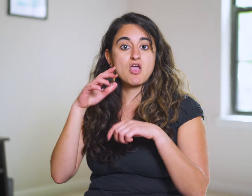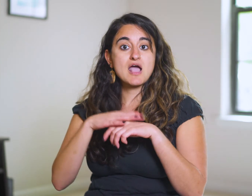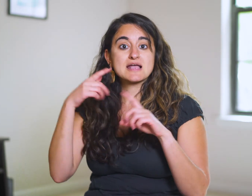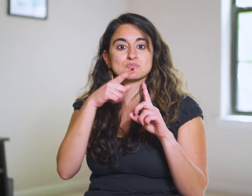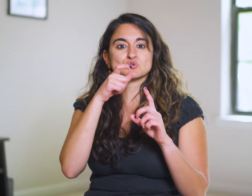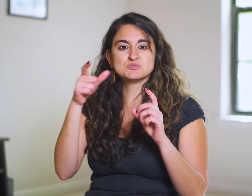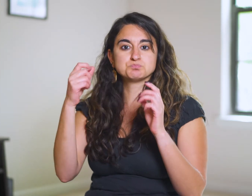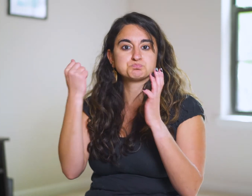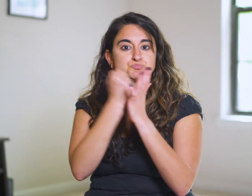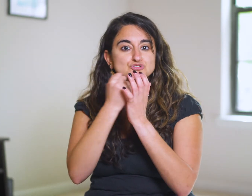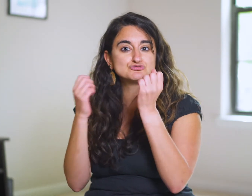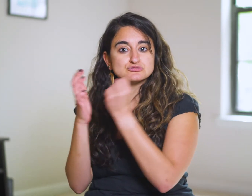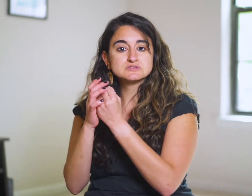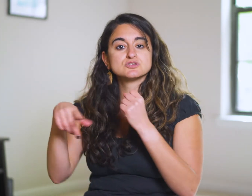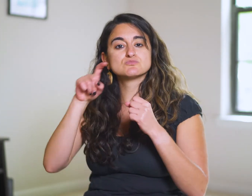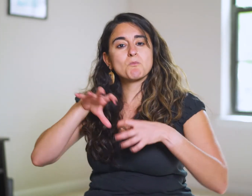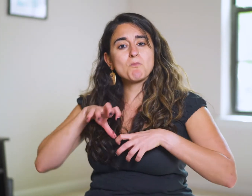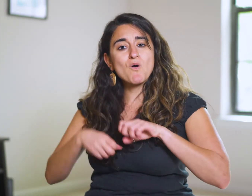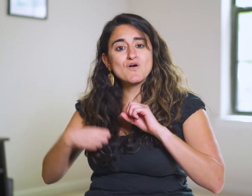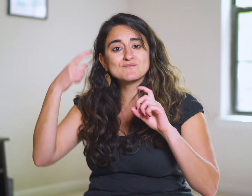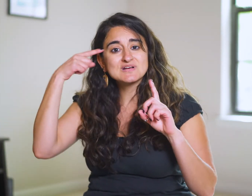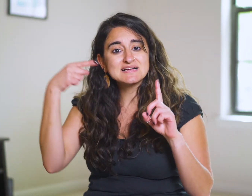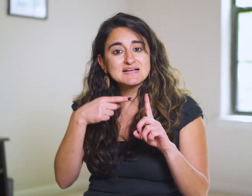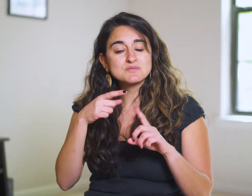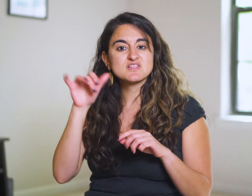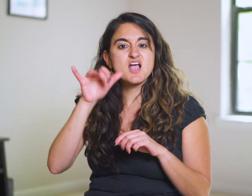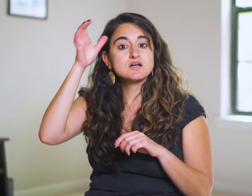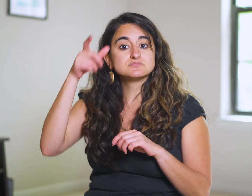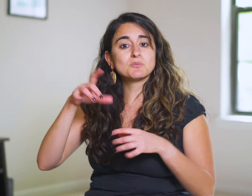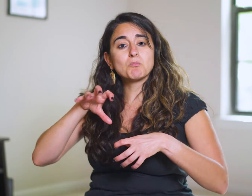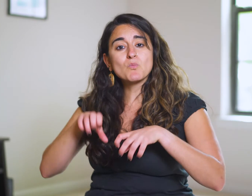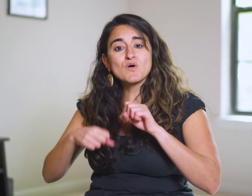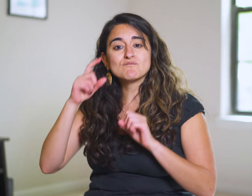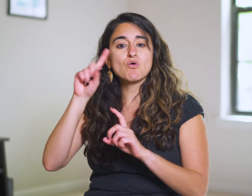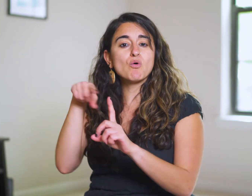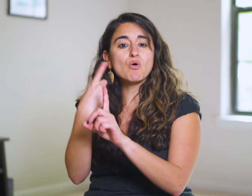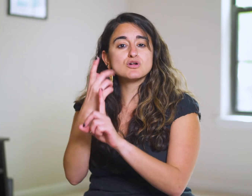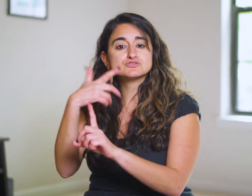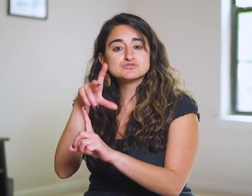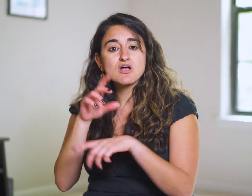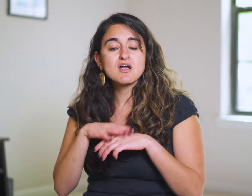on Him whom they have pierced, they shall mourn for Him, as one mourns for an only child,